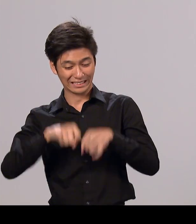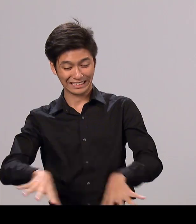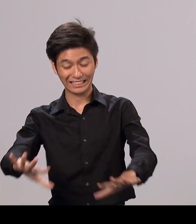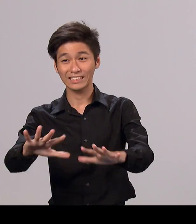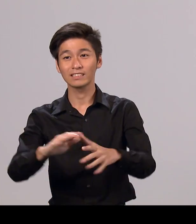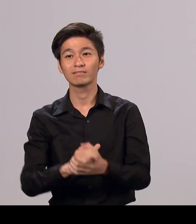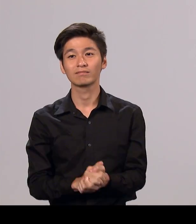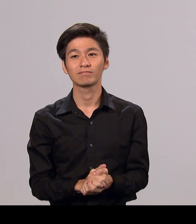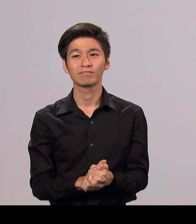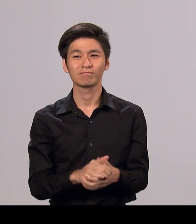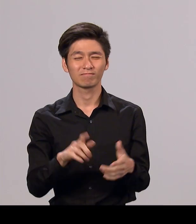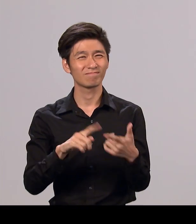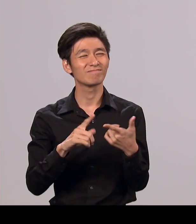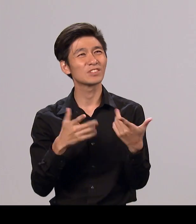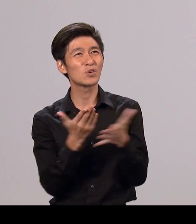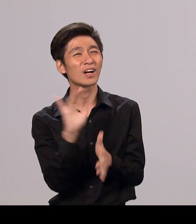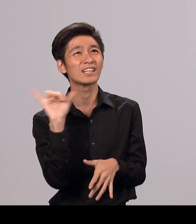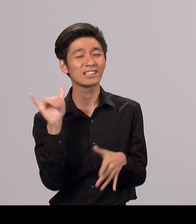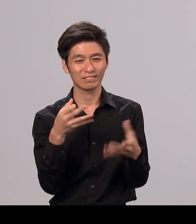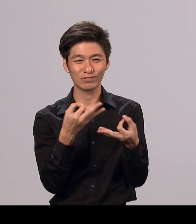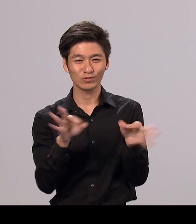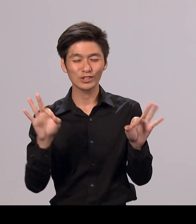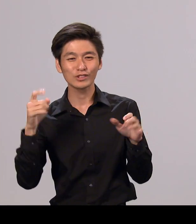rights such as freedom of navigation and freedom of overflight.